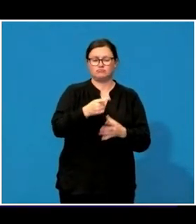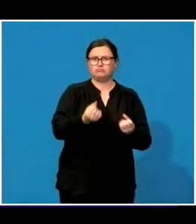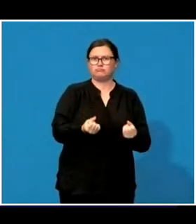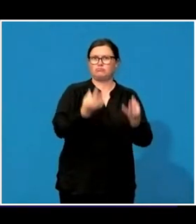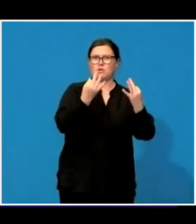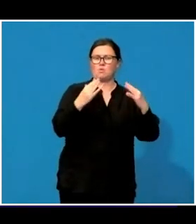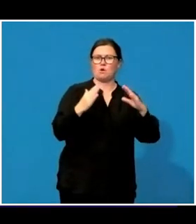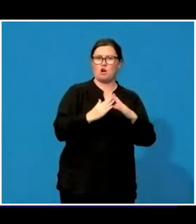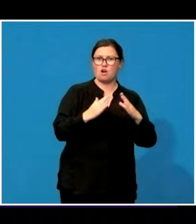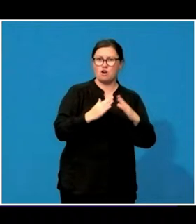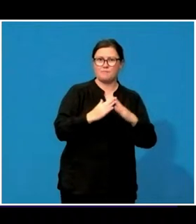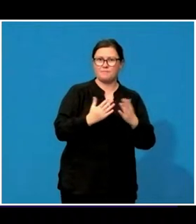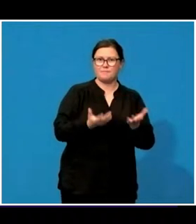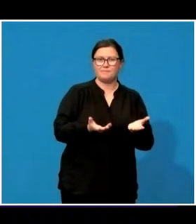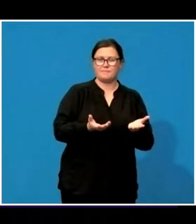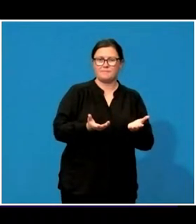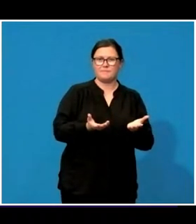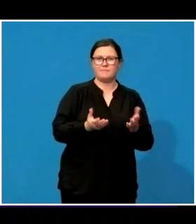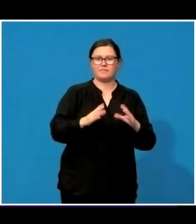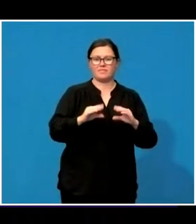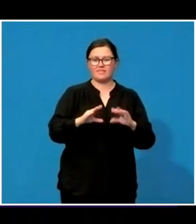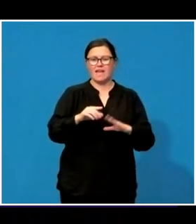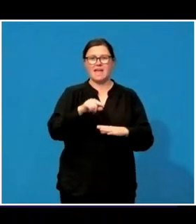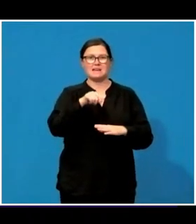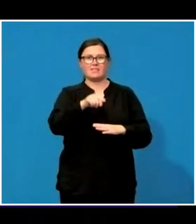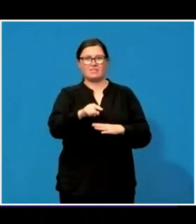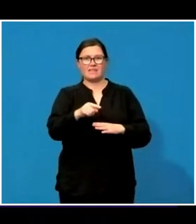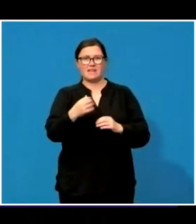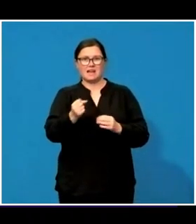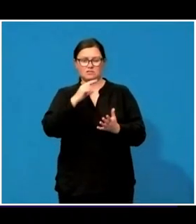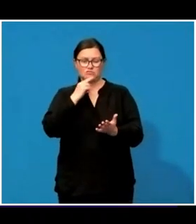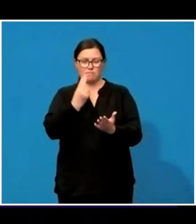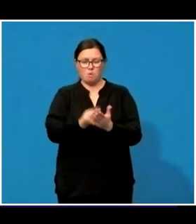And, consequently, they made a mandatory report to Territory Families and had him